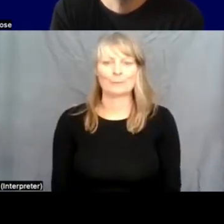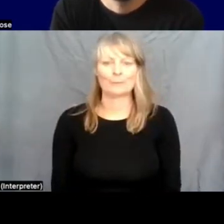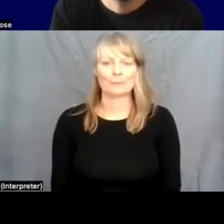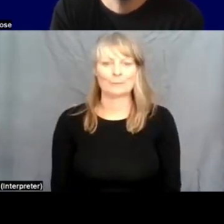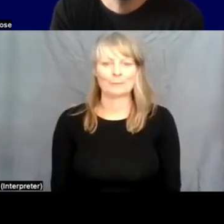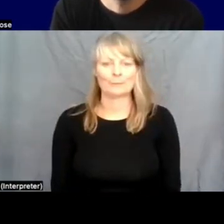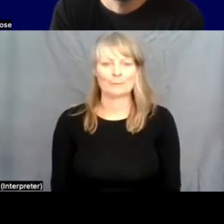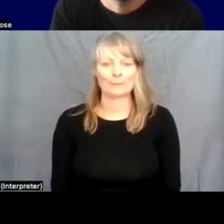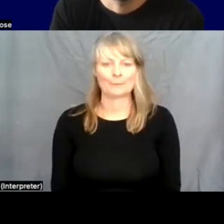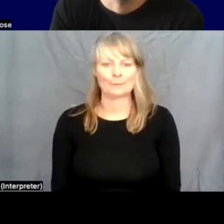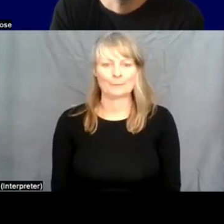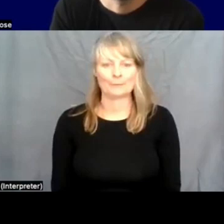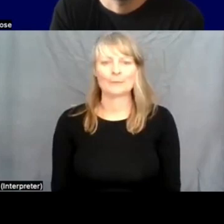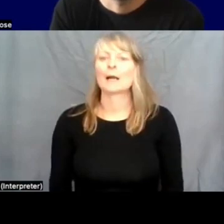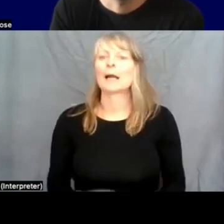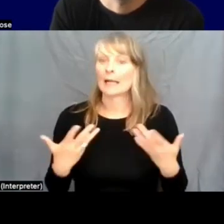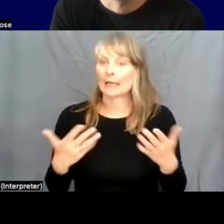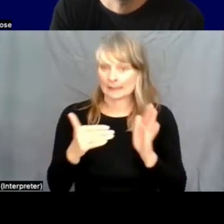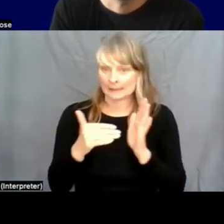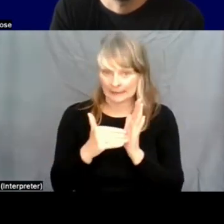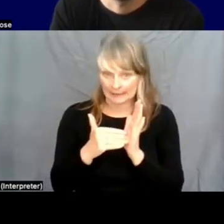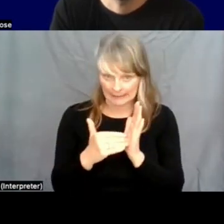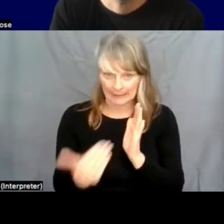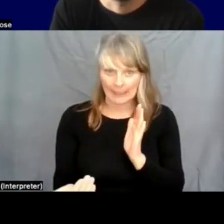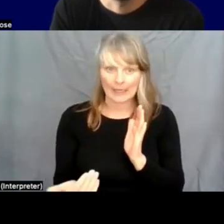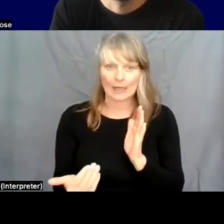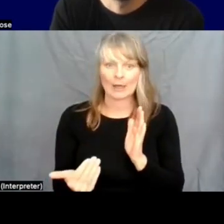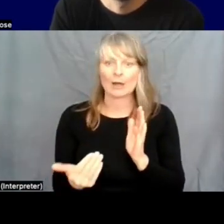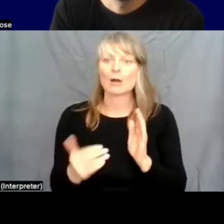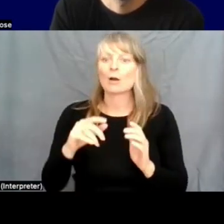Explains that they're now, going get another crab,